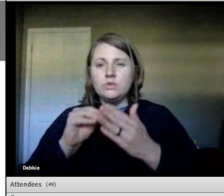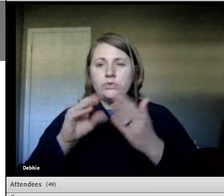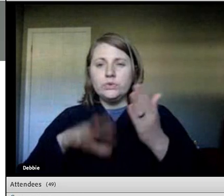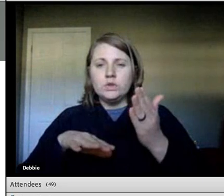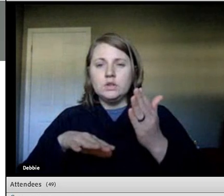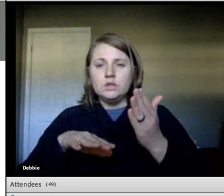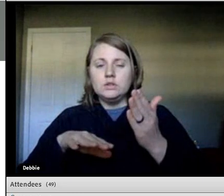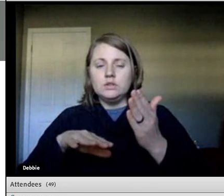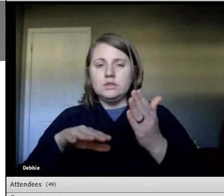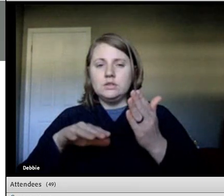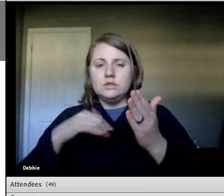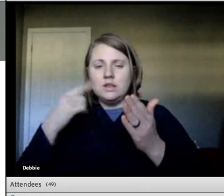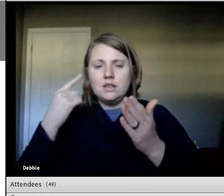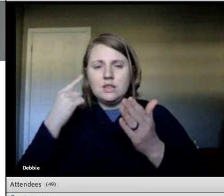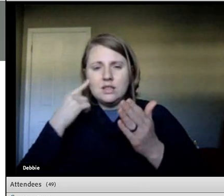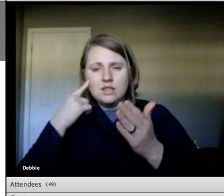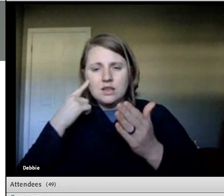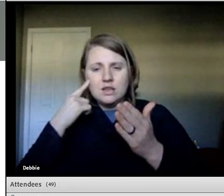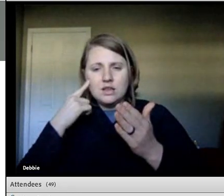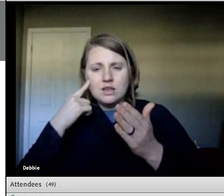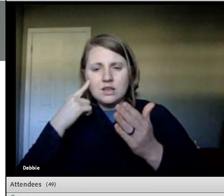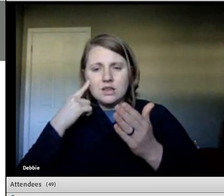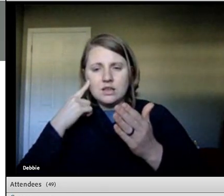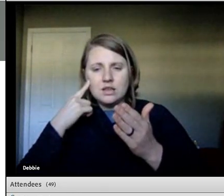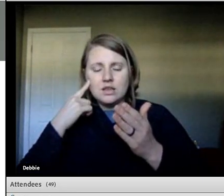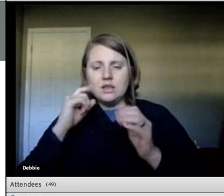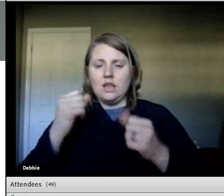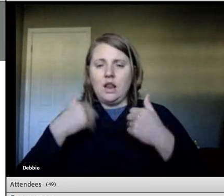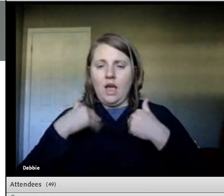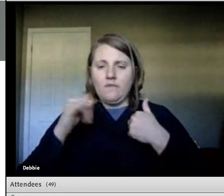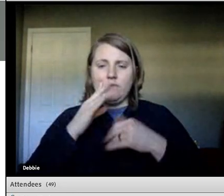but Newsguard will actually write the true and false news